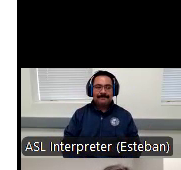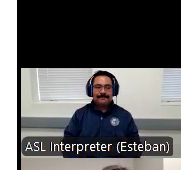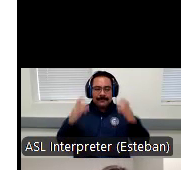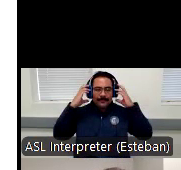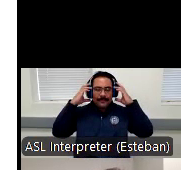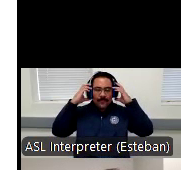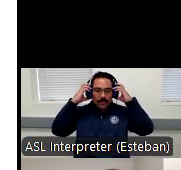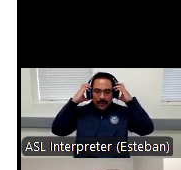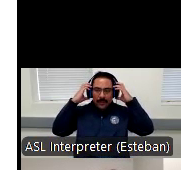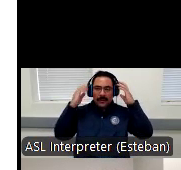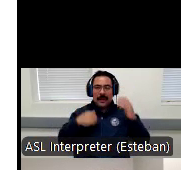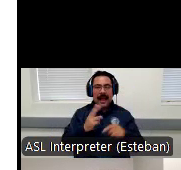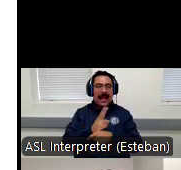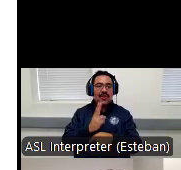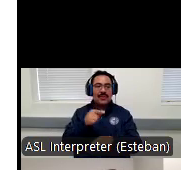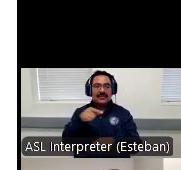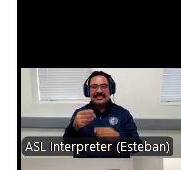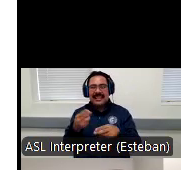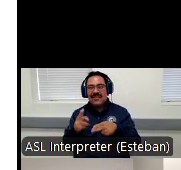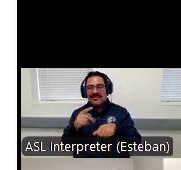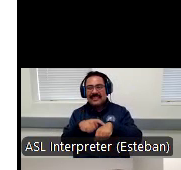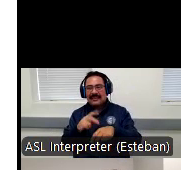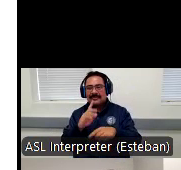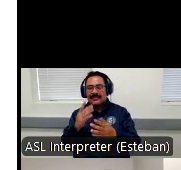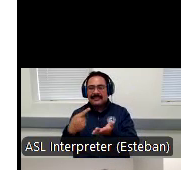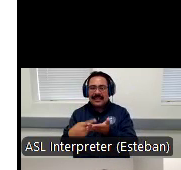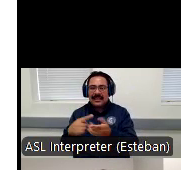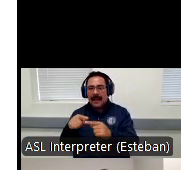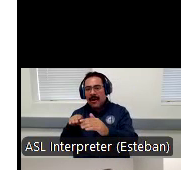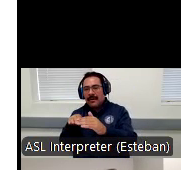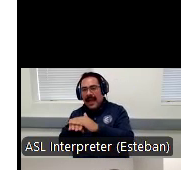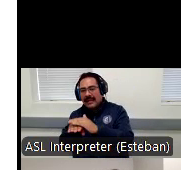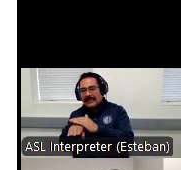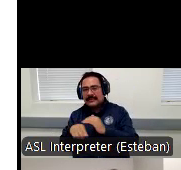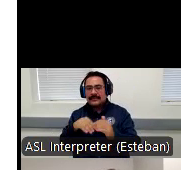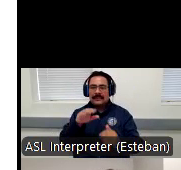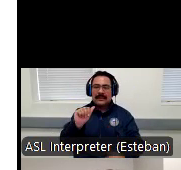I've used this term a few times talking about access and accessibility. And when we're talking